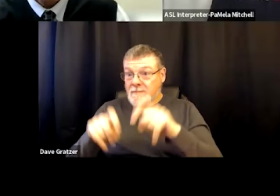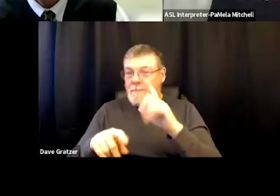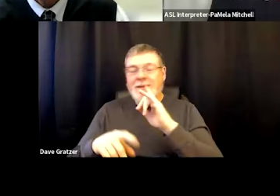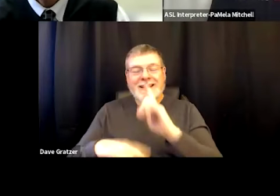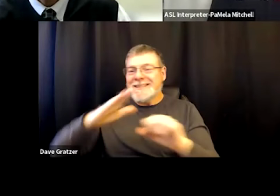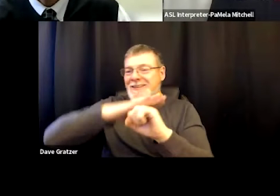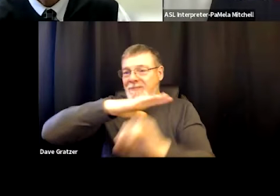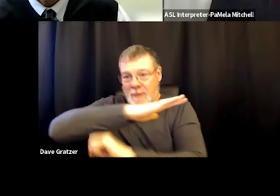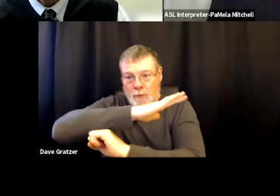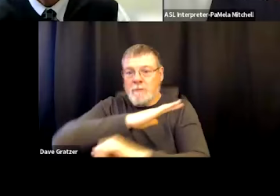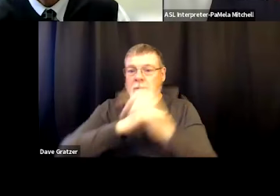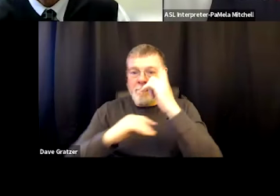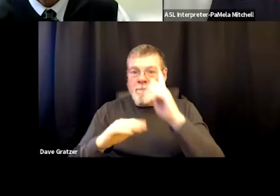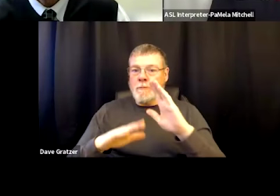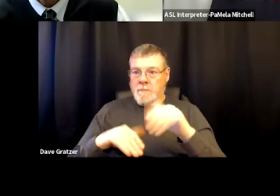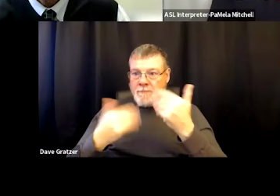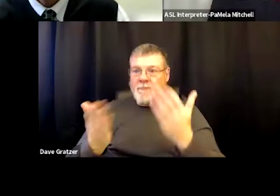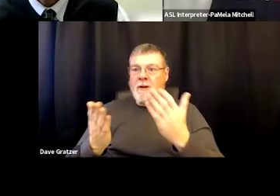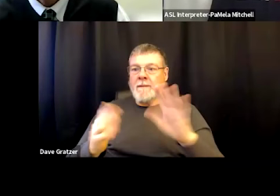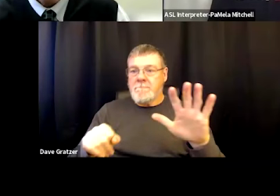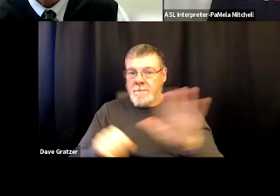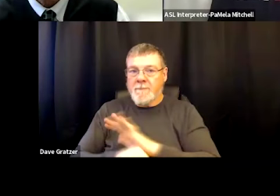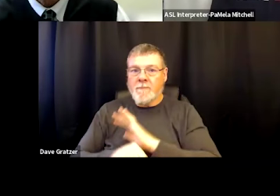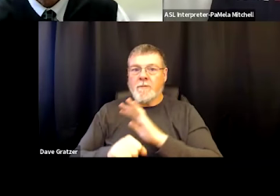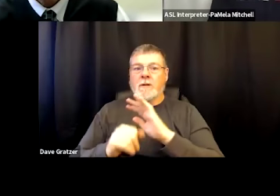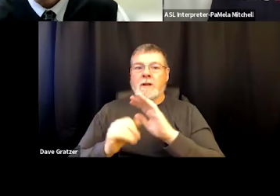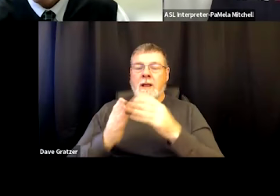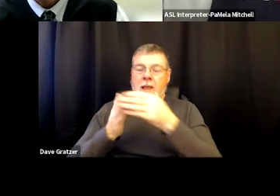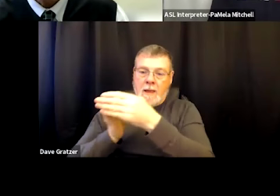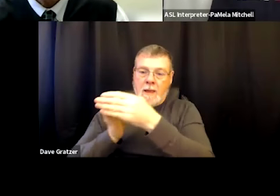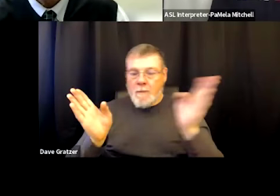for providing a full comprehensive set of reentry services,